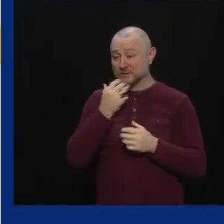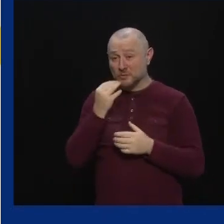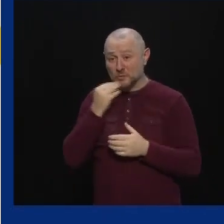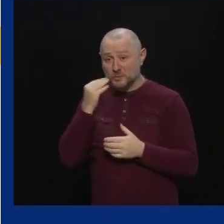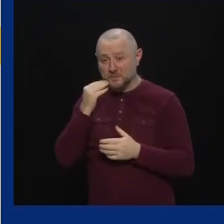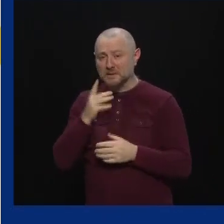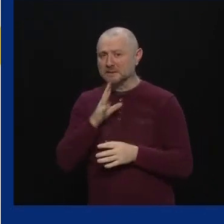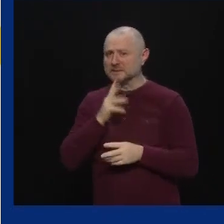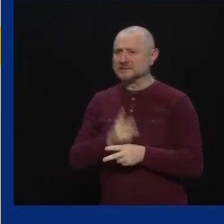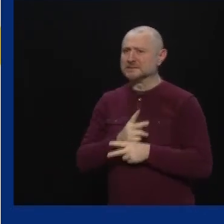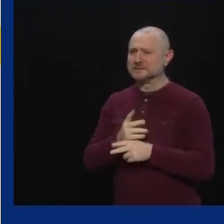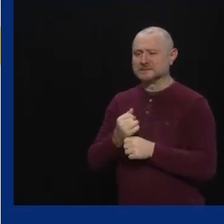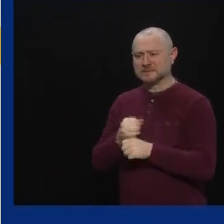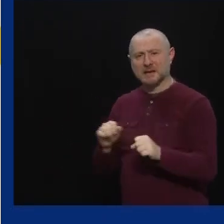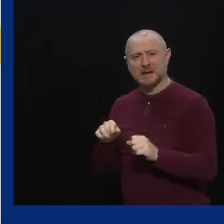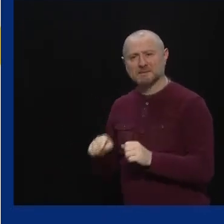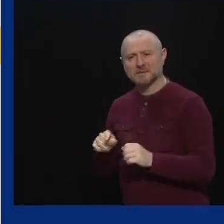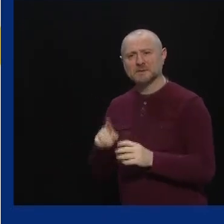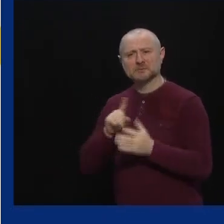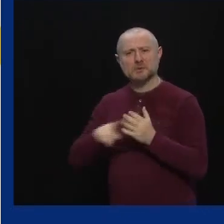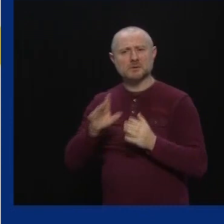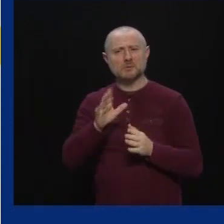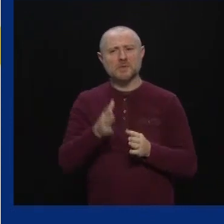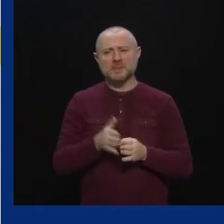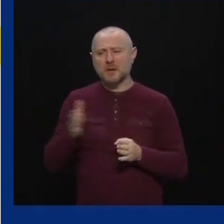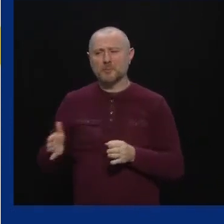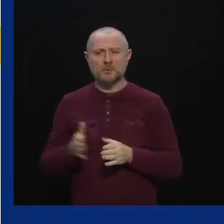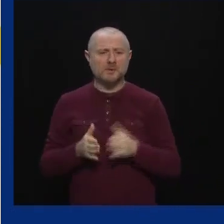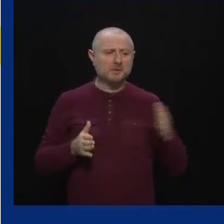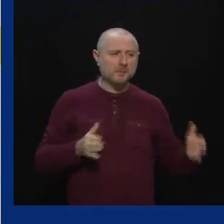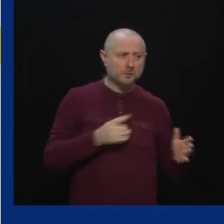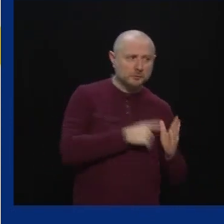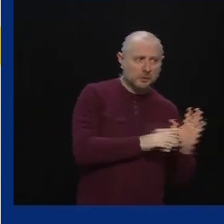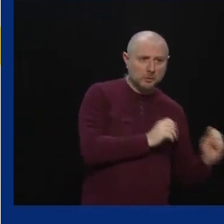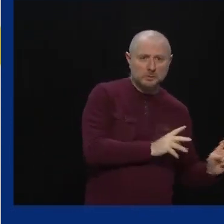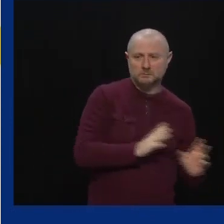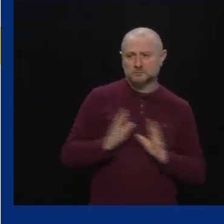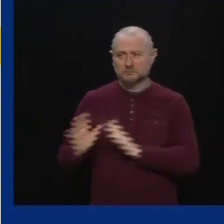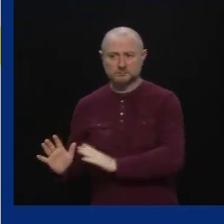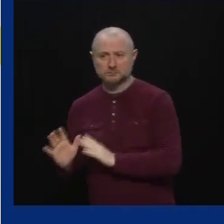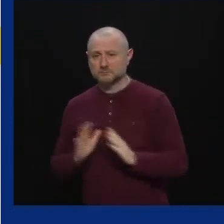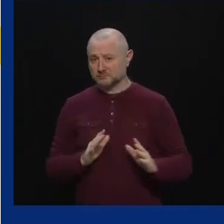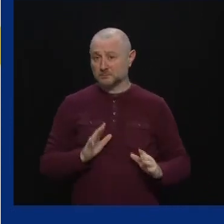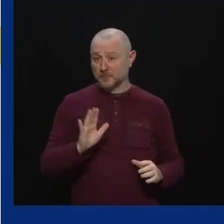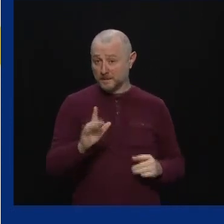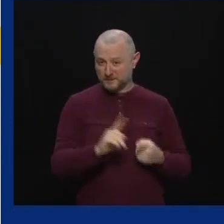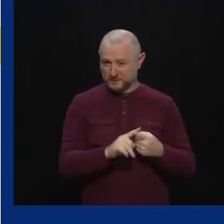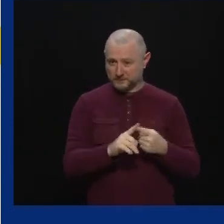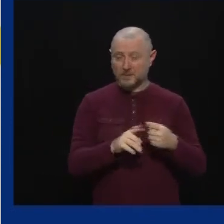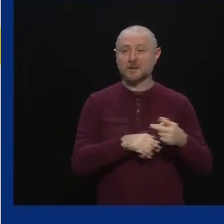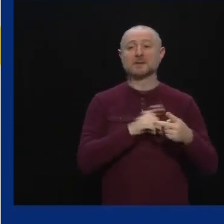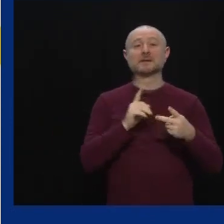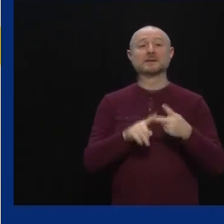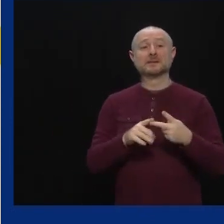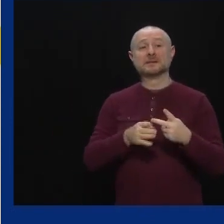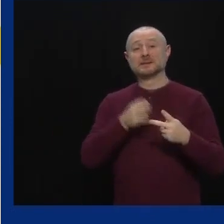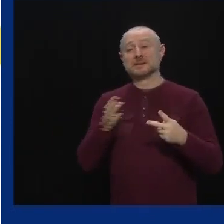OUTSIDE. ELECTRIC HEATER, DOING THAT SAFELY. AND OF COURSE CHECKING ON YOUR NEIGHBORS, AS YOU ARE SAFELY